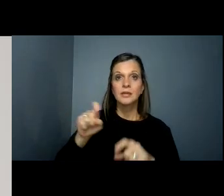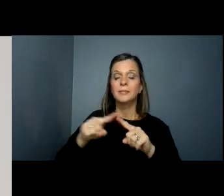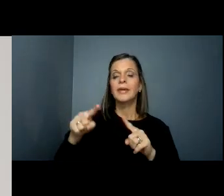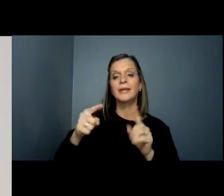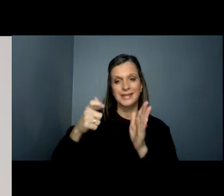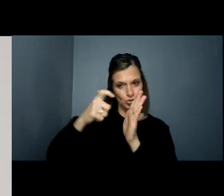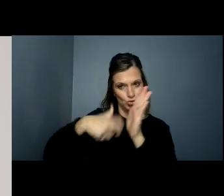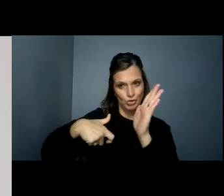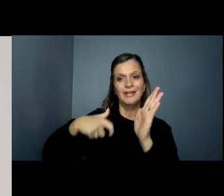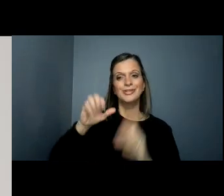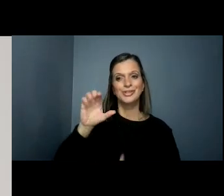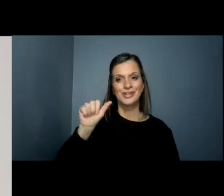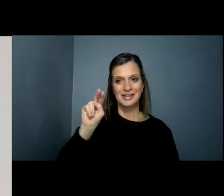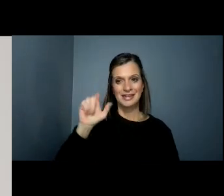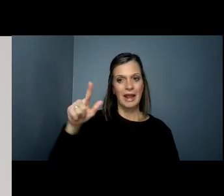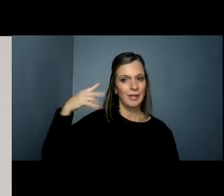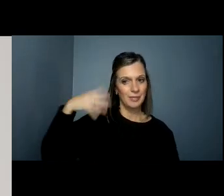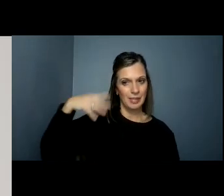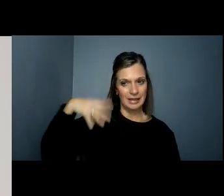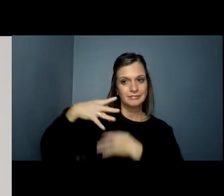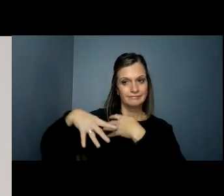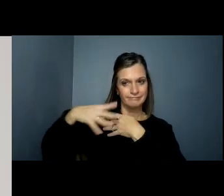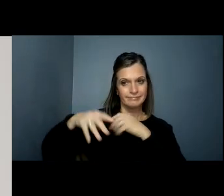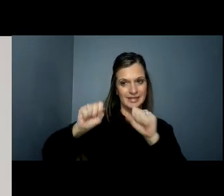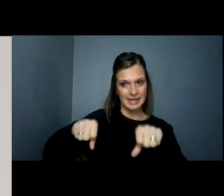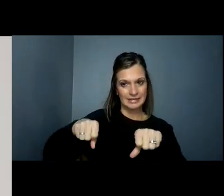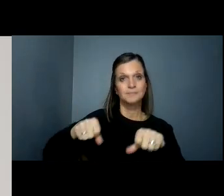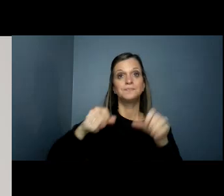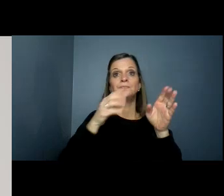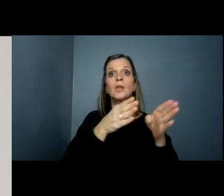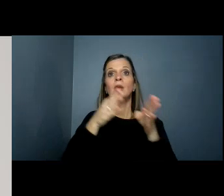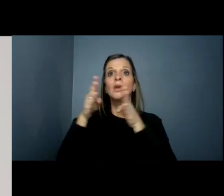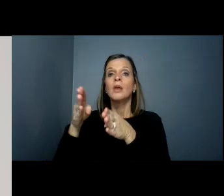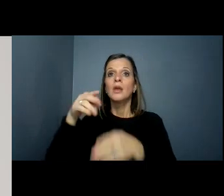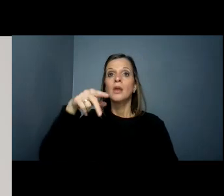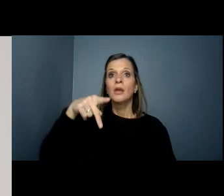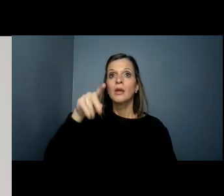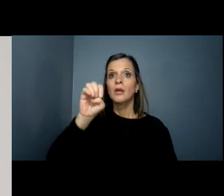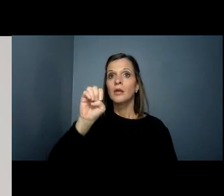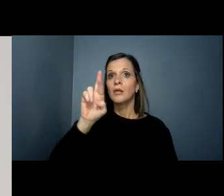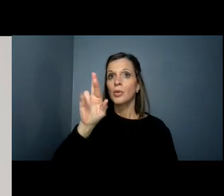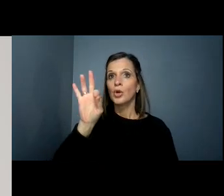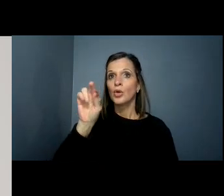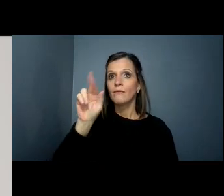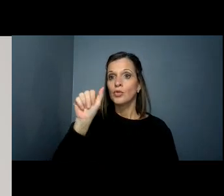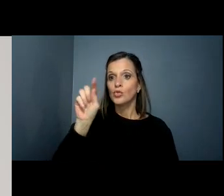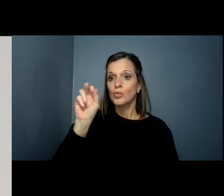Perforation is exactly what it looks like here every so many times. I see these things and and that is it. It's just a hole in the eardrum and